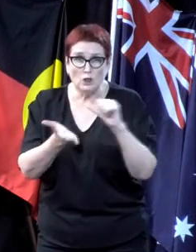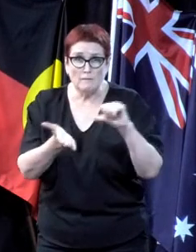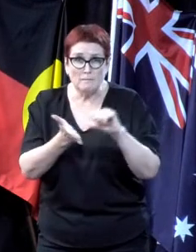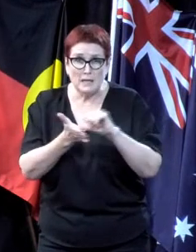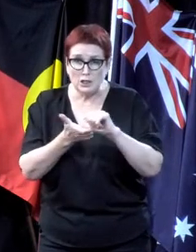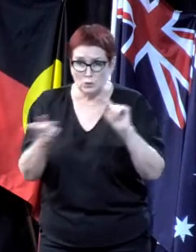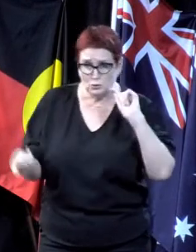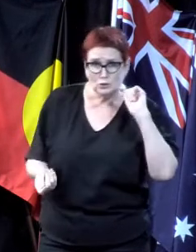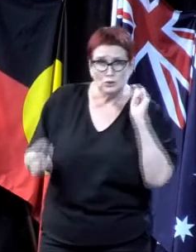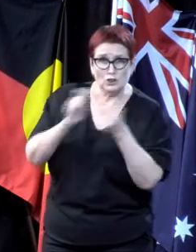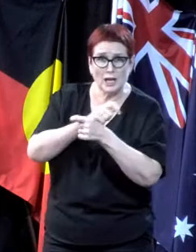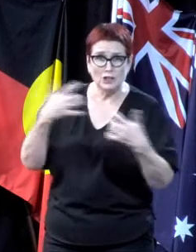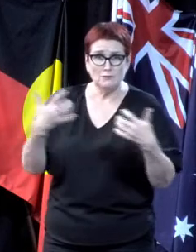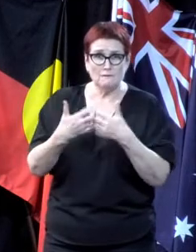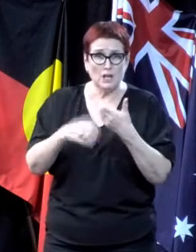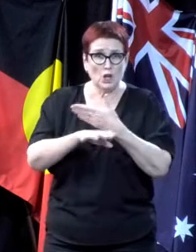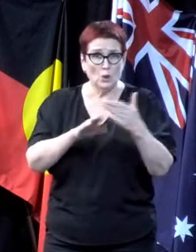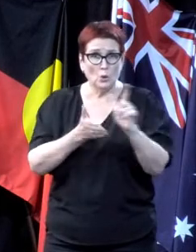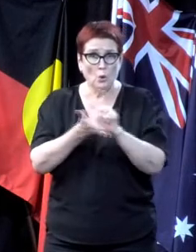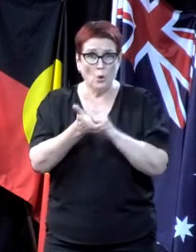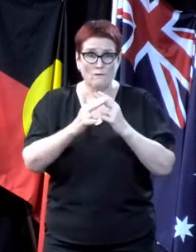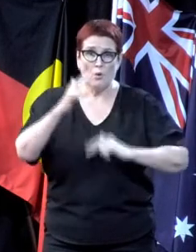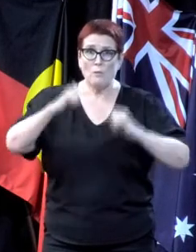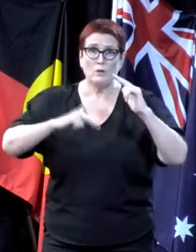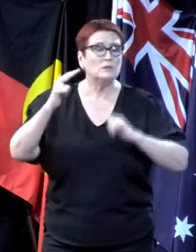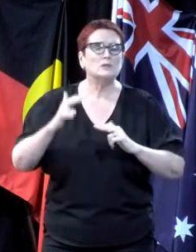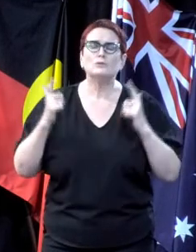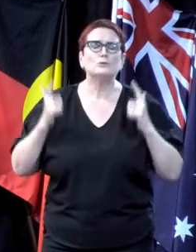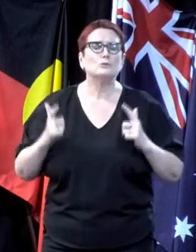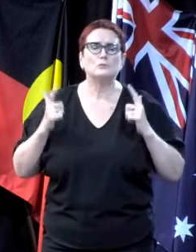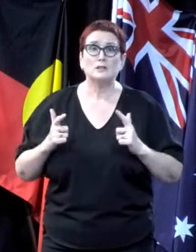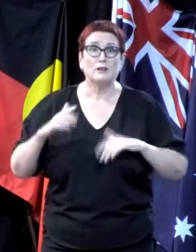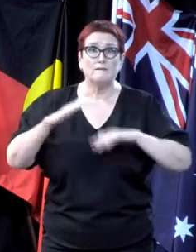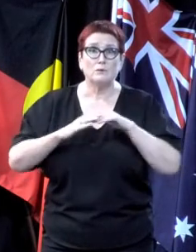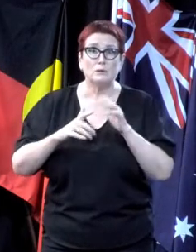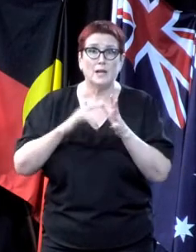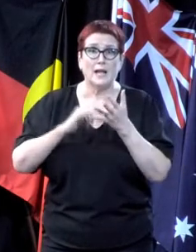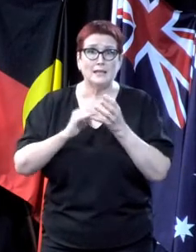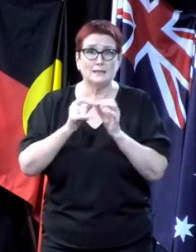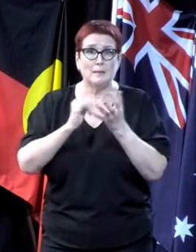would be unfathomable. They’re all full of asbestos. They’re double storey. All sorts of complications.